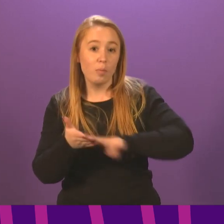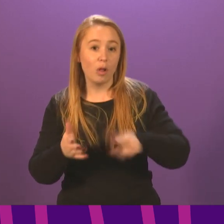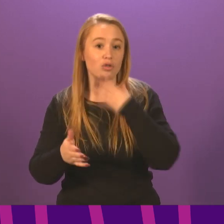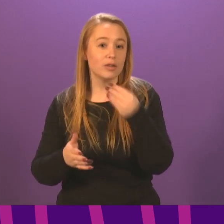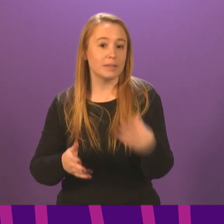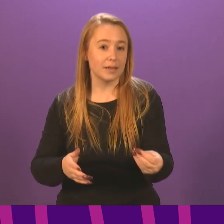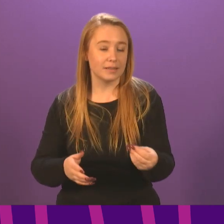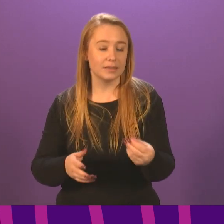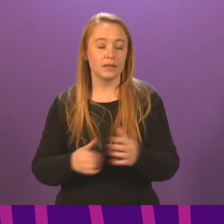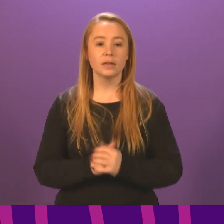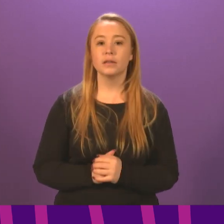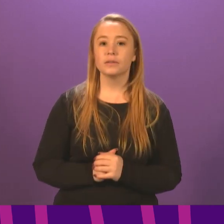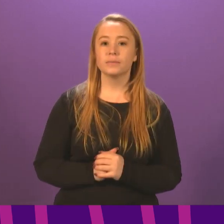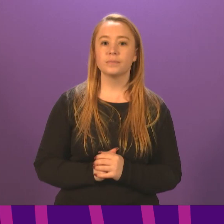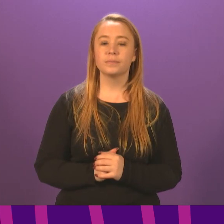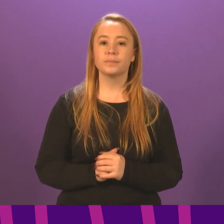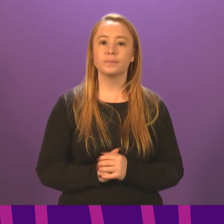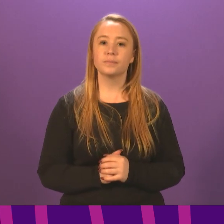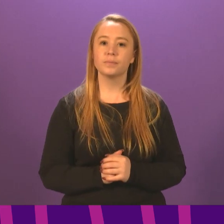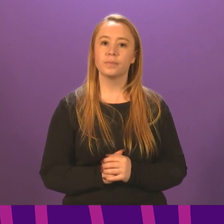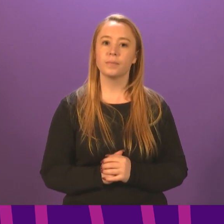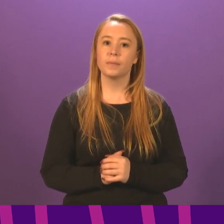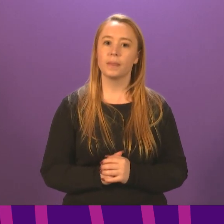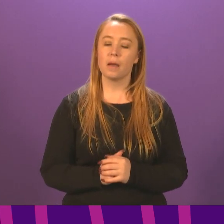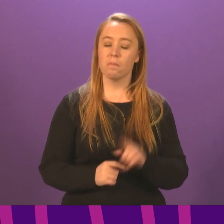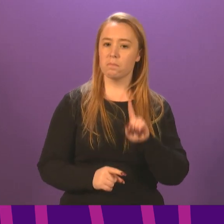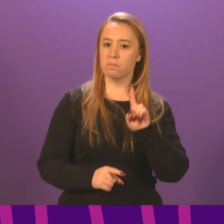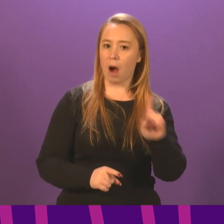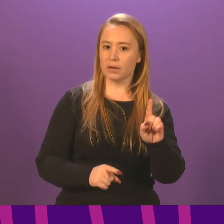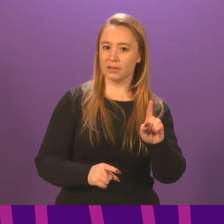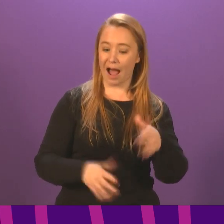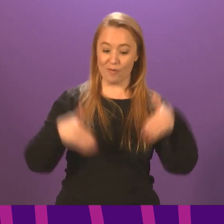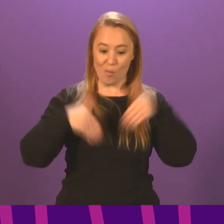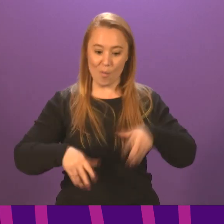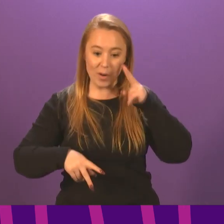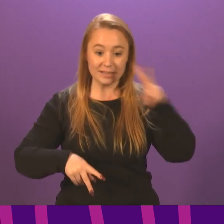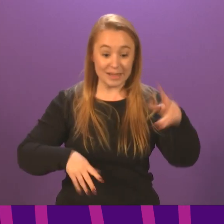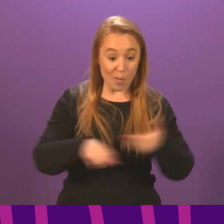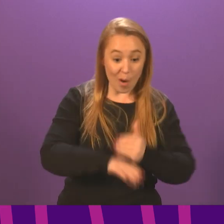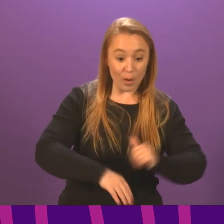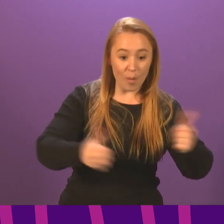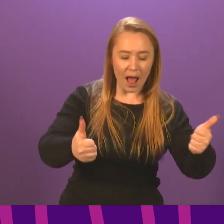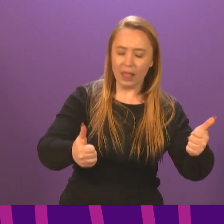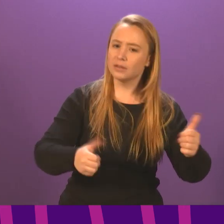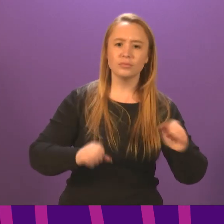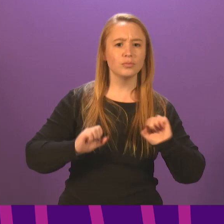However, instead of waiting to find out whether those measures were effective, the Governments